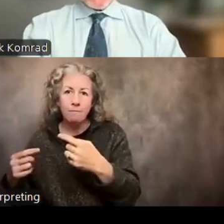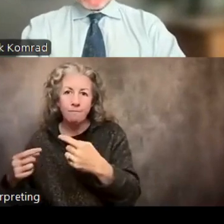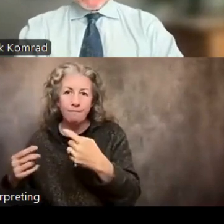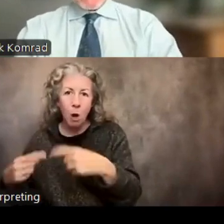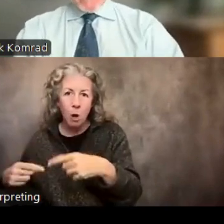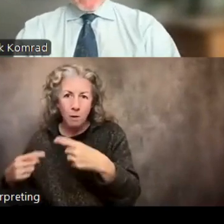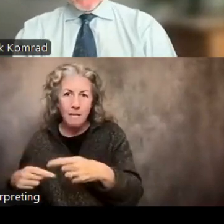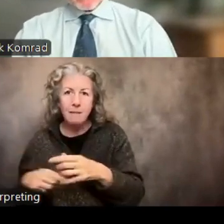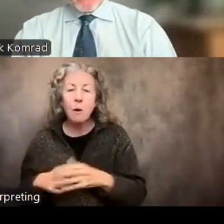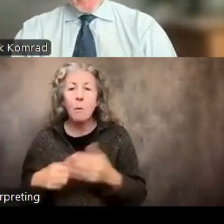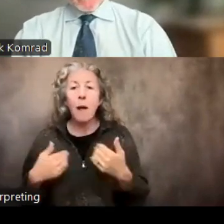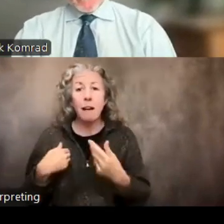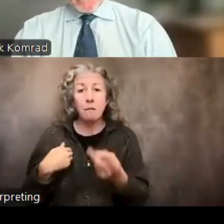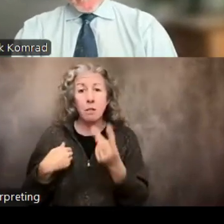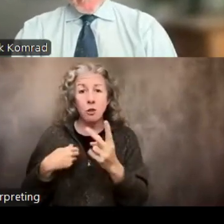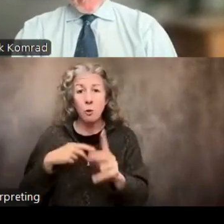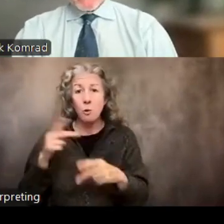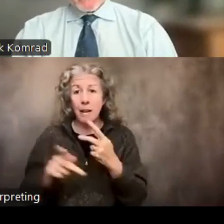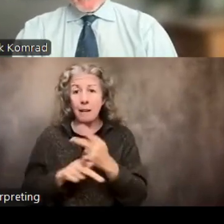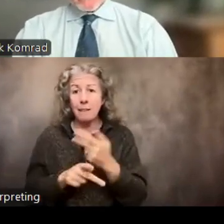good suicide we should prevent and that which we should